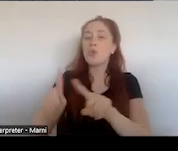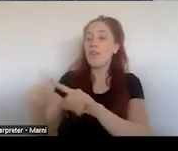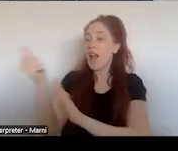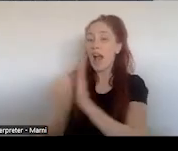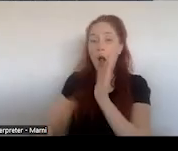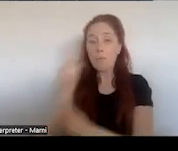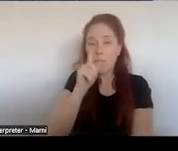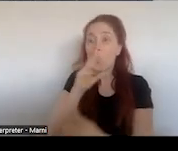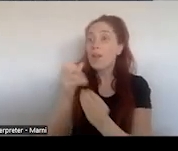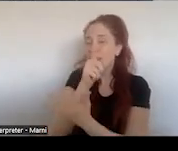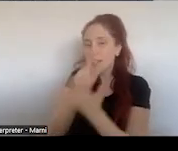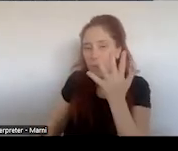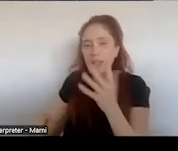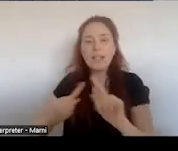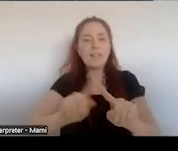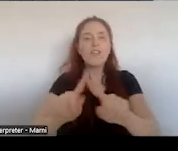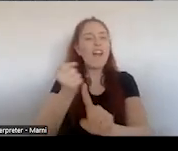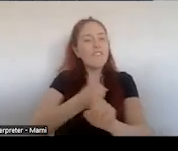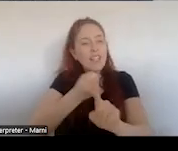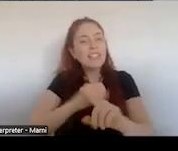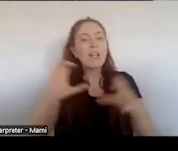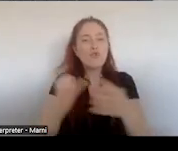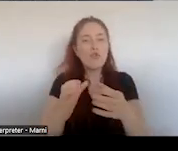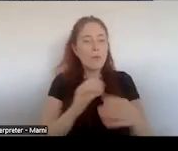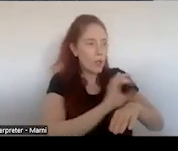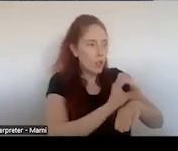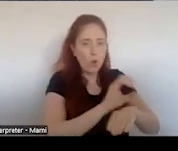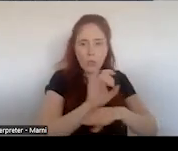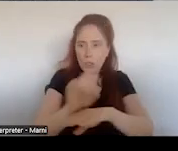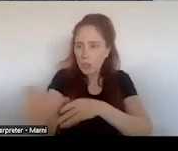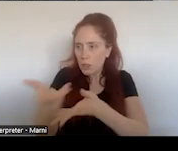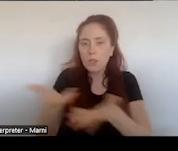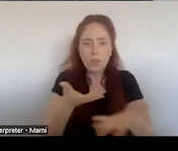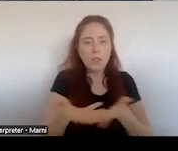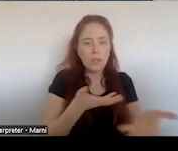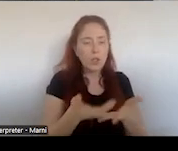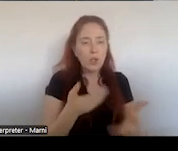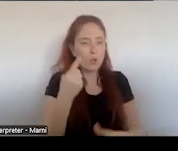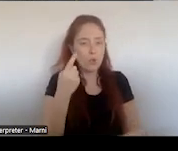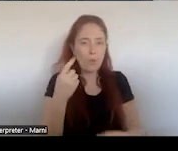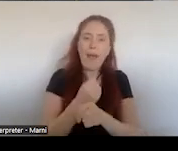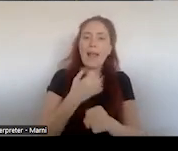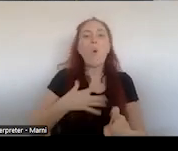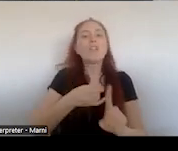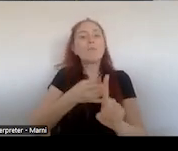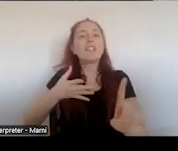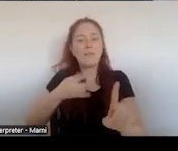groups to try to test the priorities and findings from those many consultations.